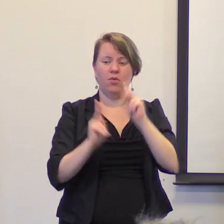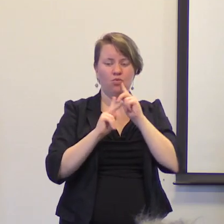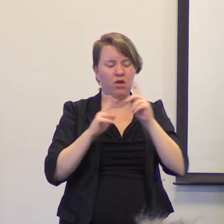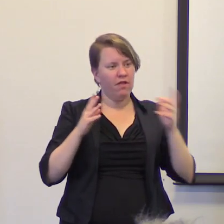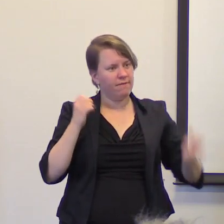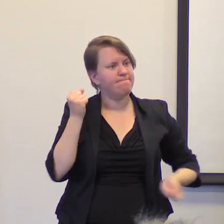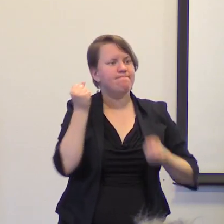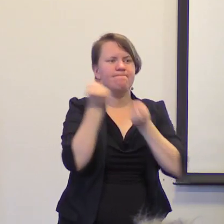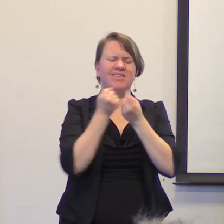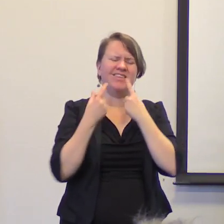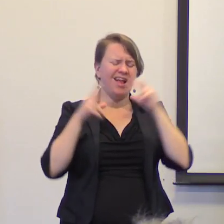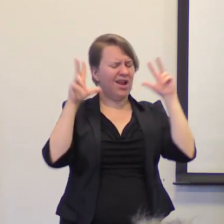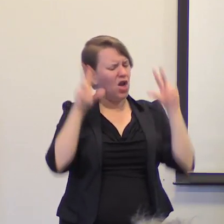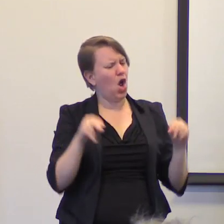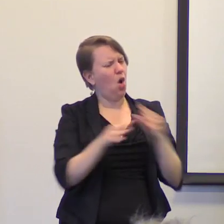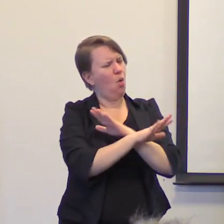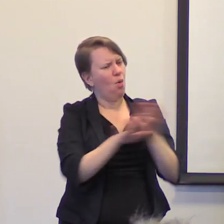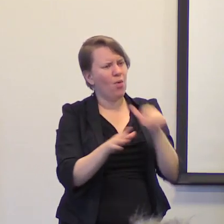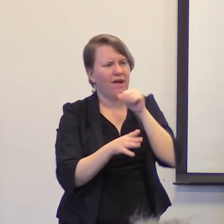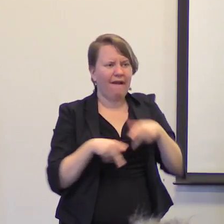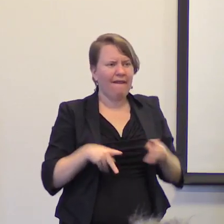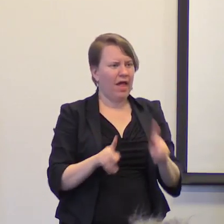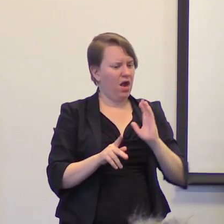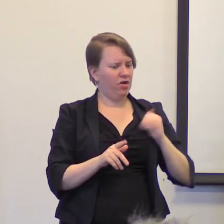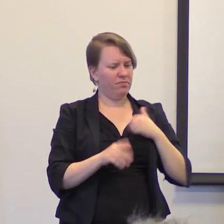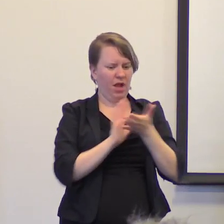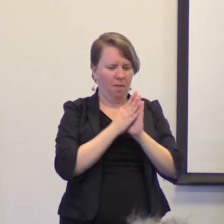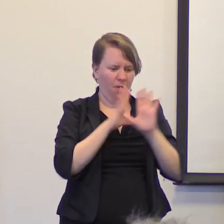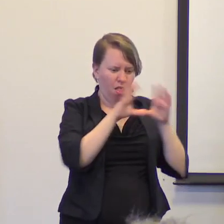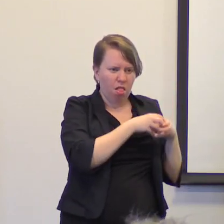up and saying, "No, we're not going to let ourselves be polarized like that."